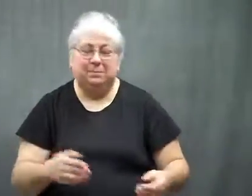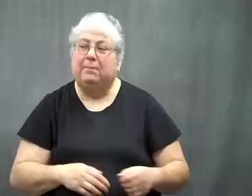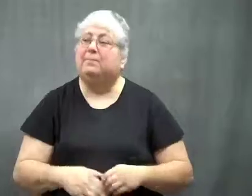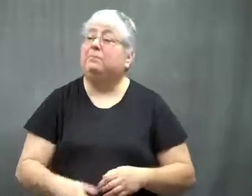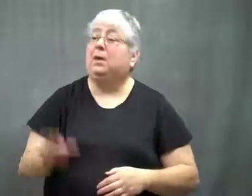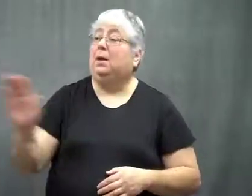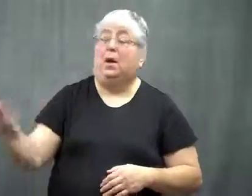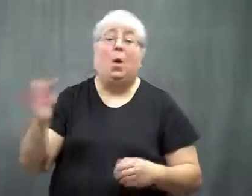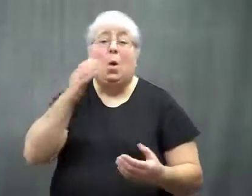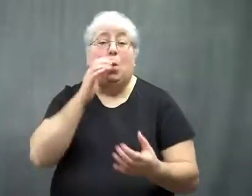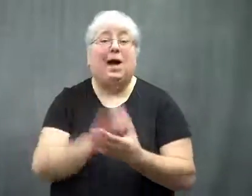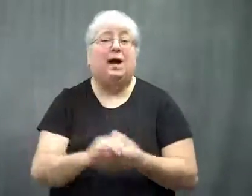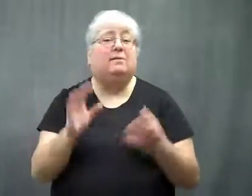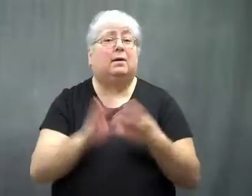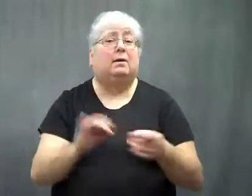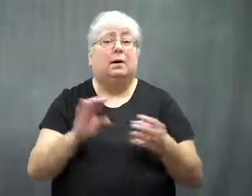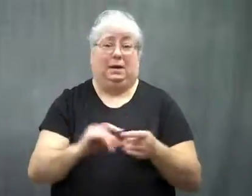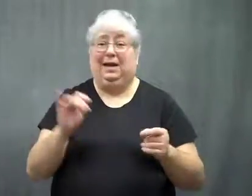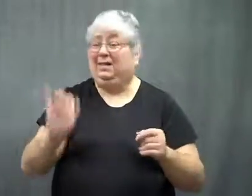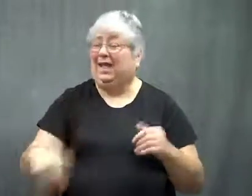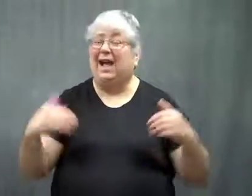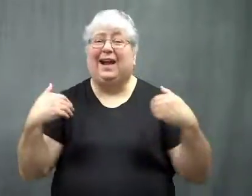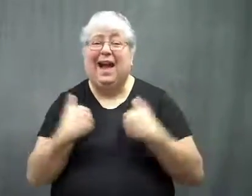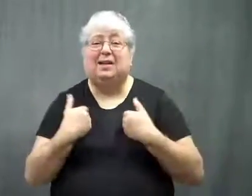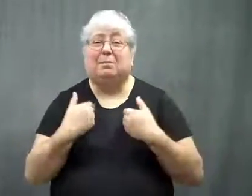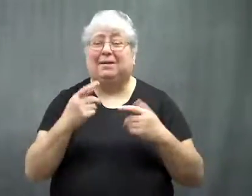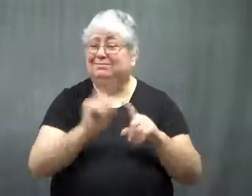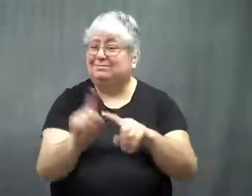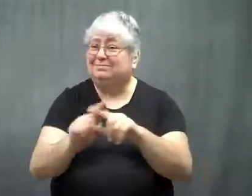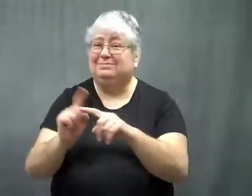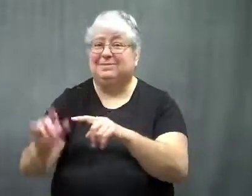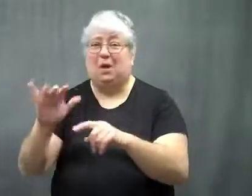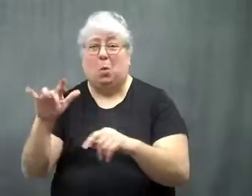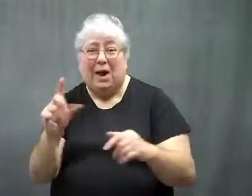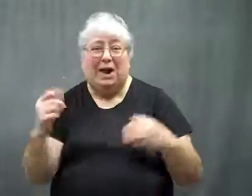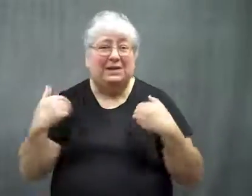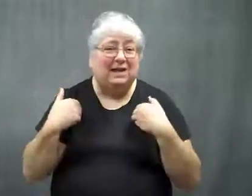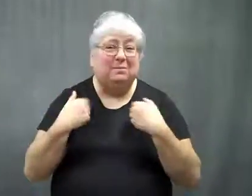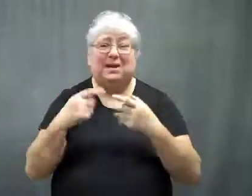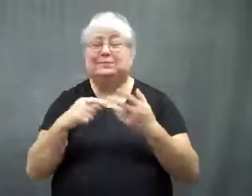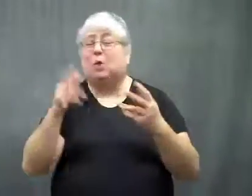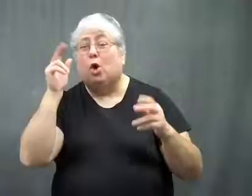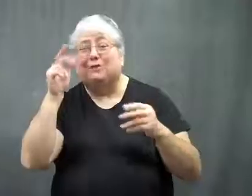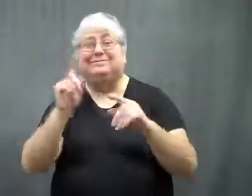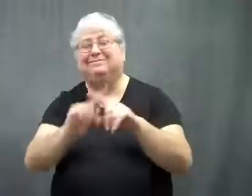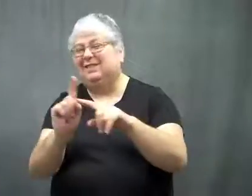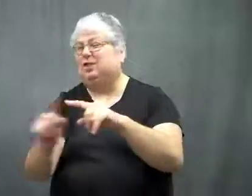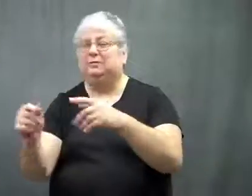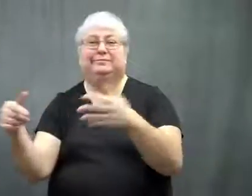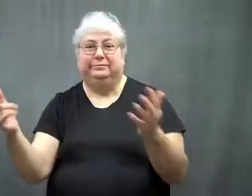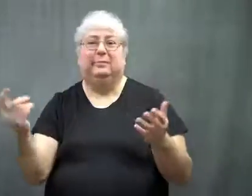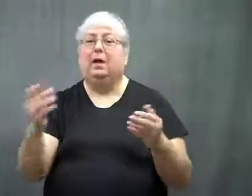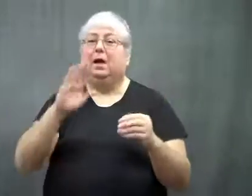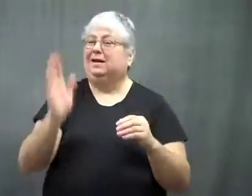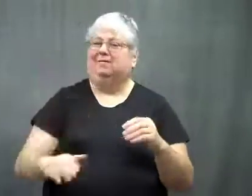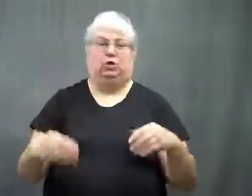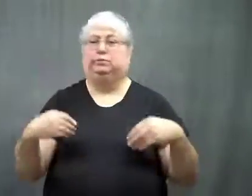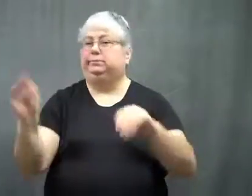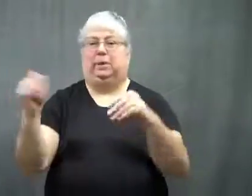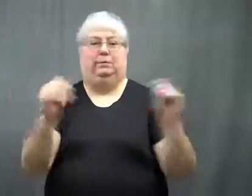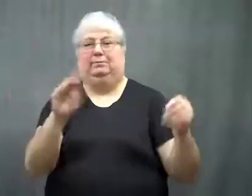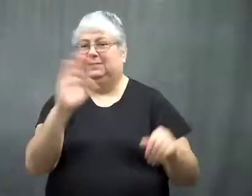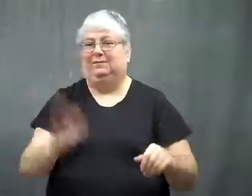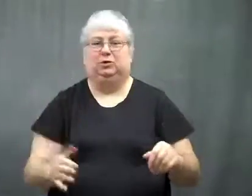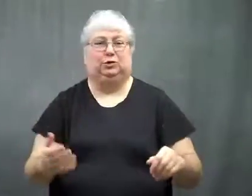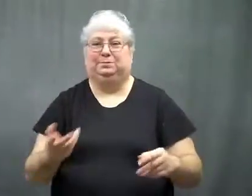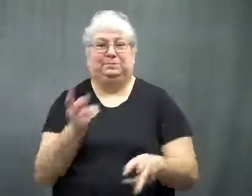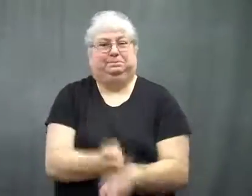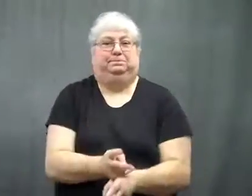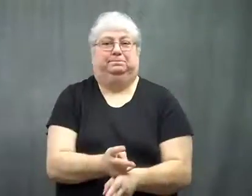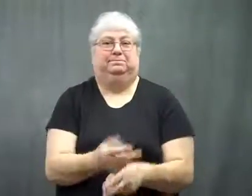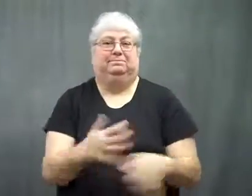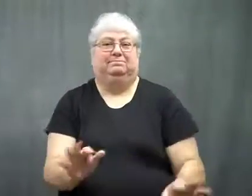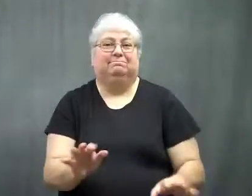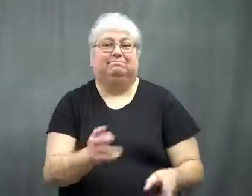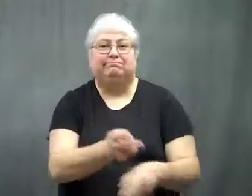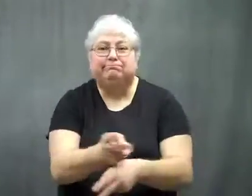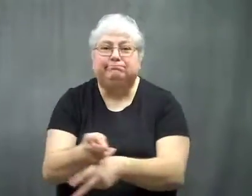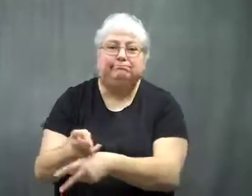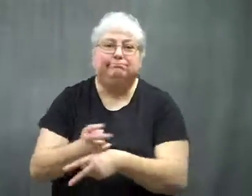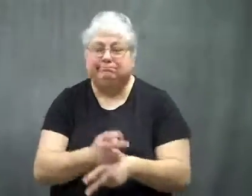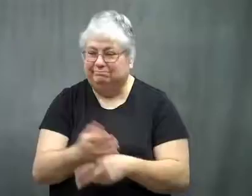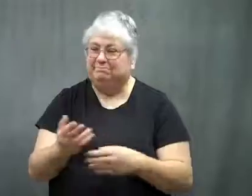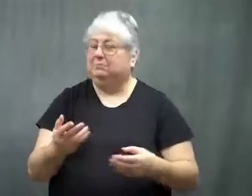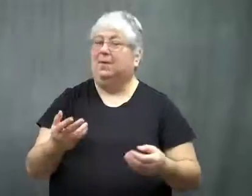His wife said they never sold any of the exotic animals. Just took care of them.